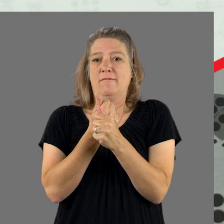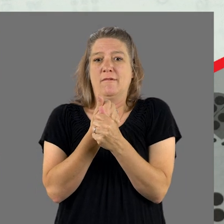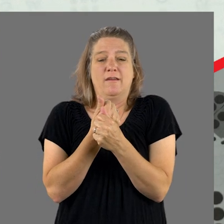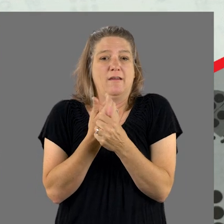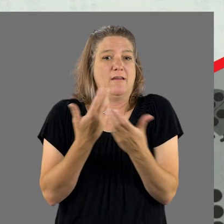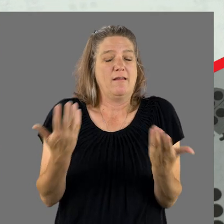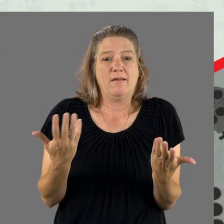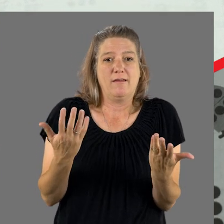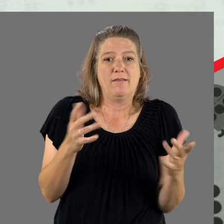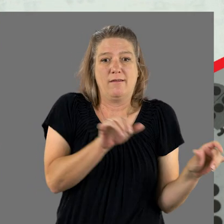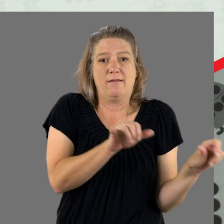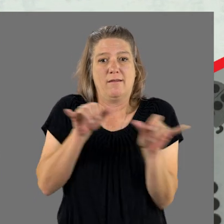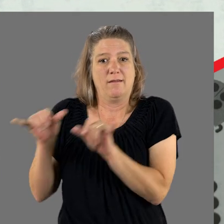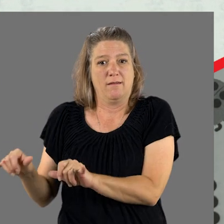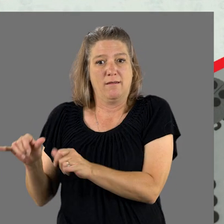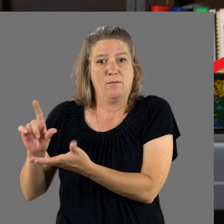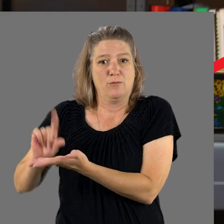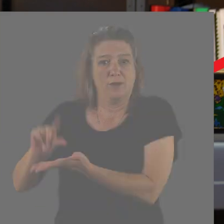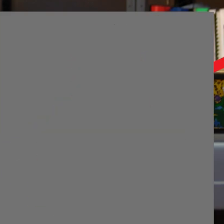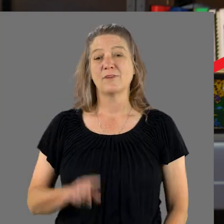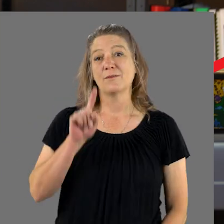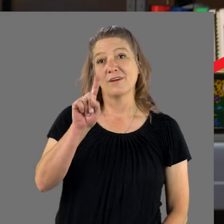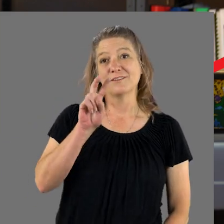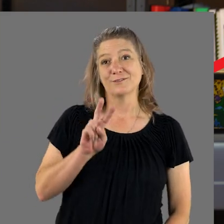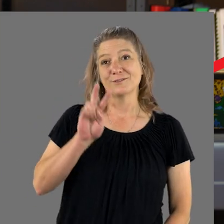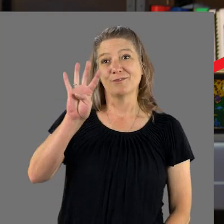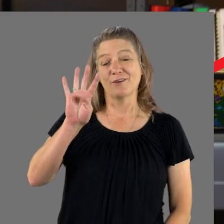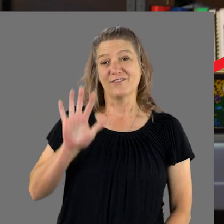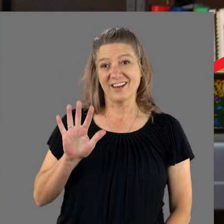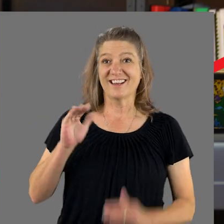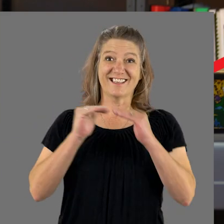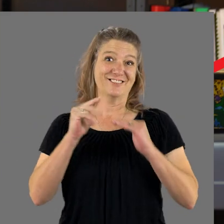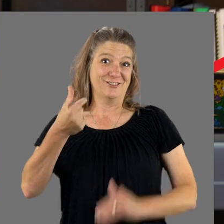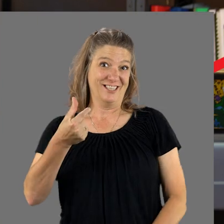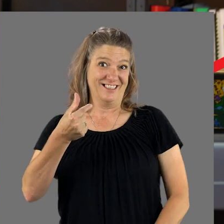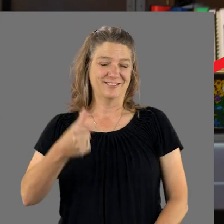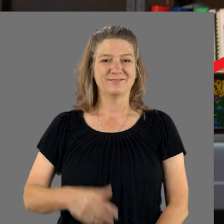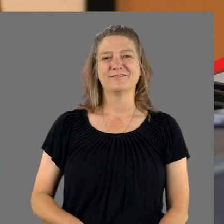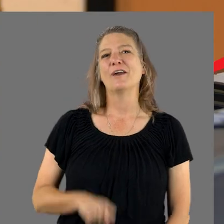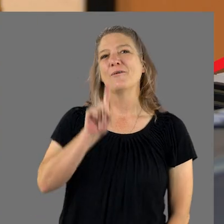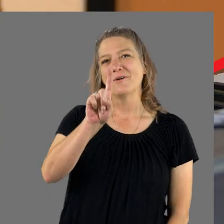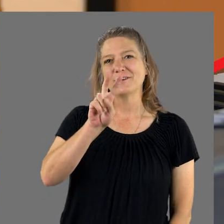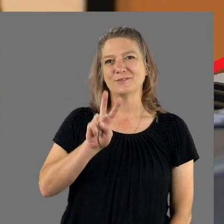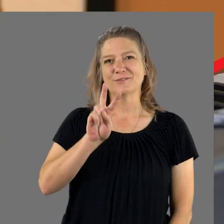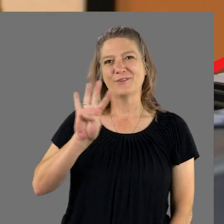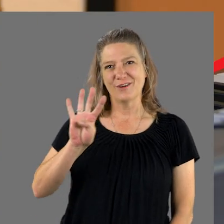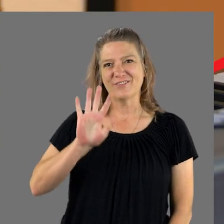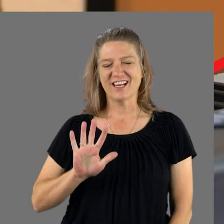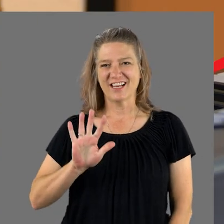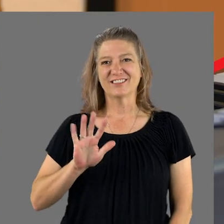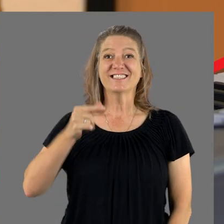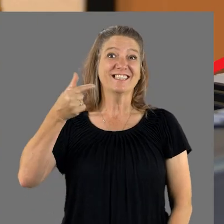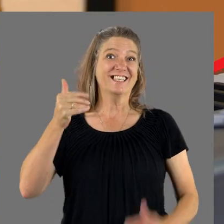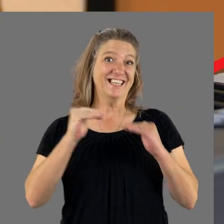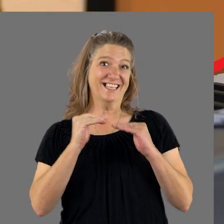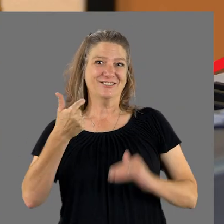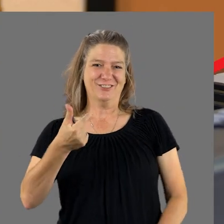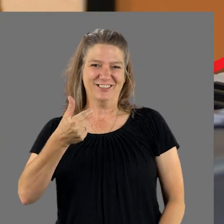that is available in print. One, two, four, and five, it's "G!" One, two, four, and five, it's "G!"